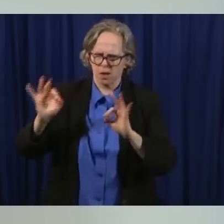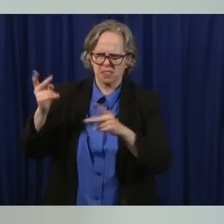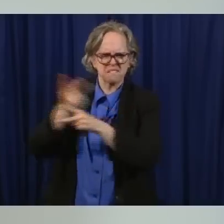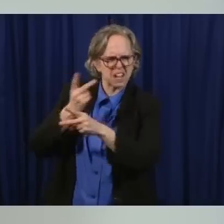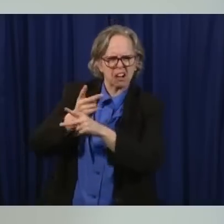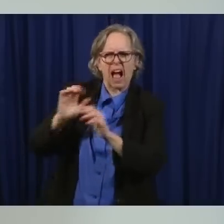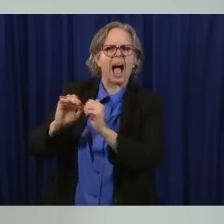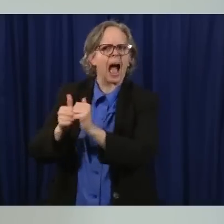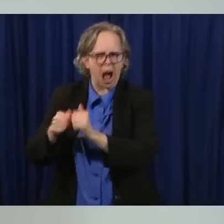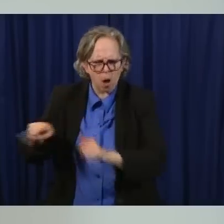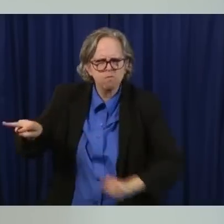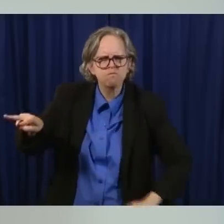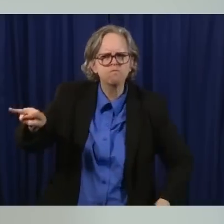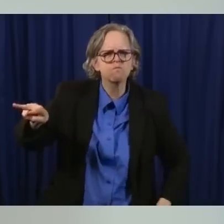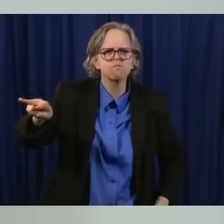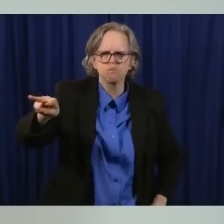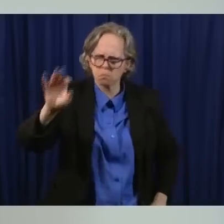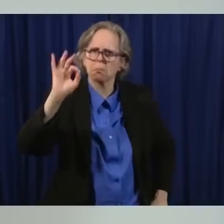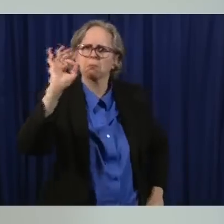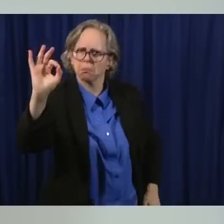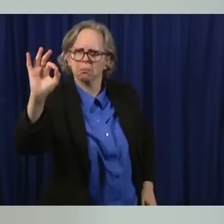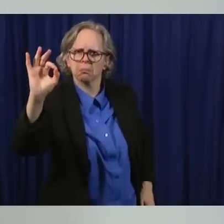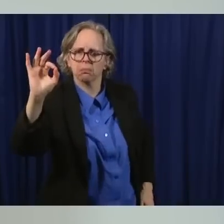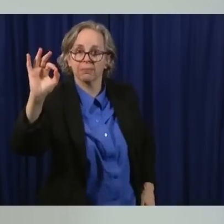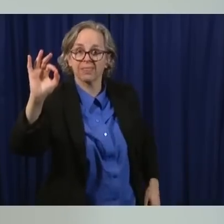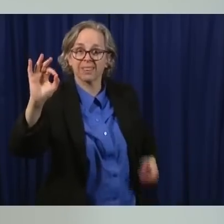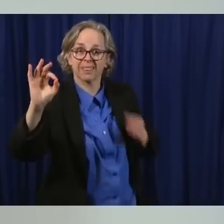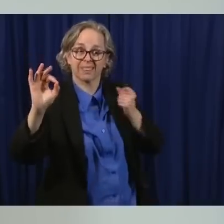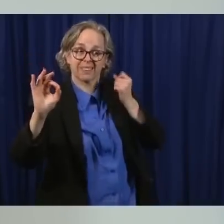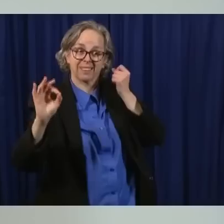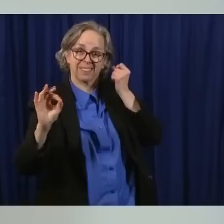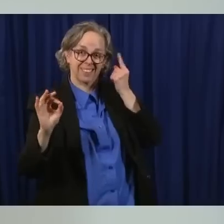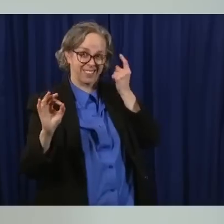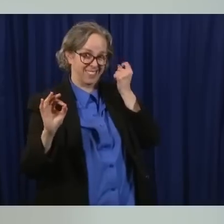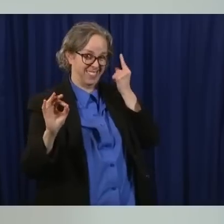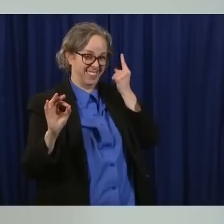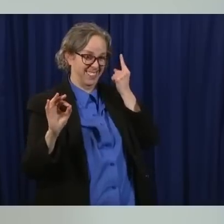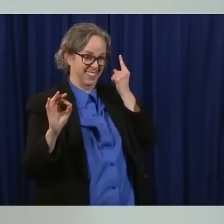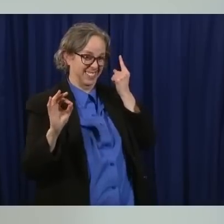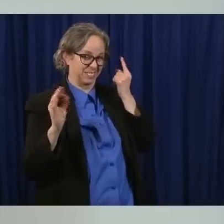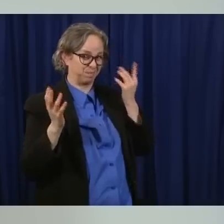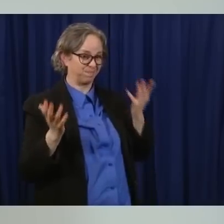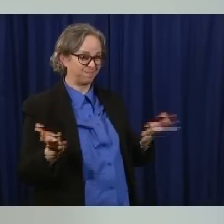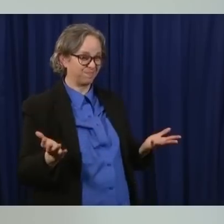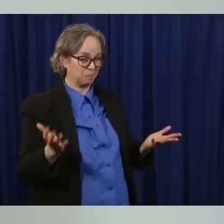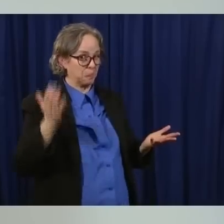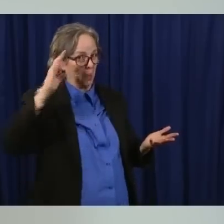BUSINESSES HAVE NOT SHUT DOWN DURING THIS TIMEFRAME. MANY OF THEM HAVE BEEN OPERATING AND THEY HAVE FOUND